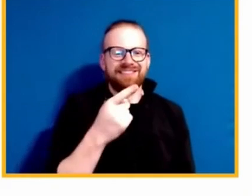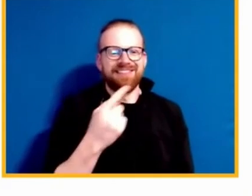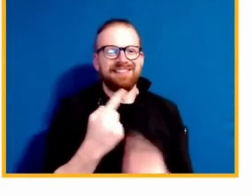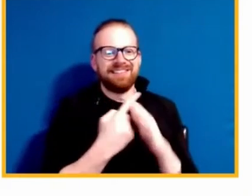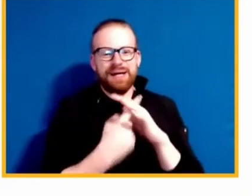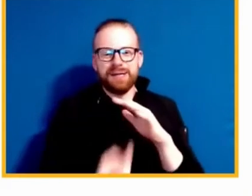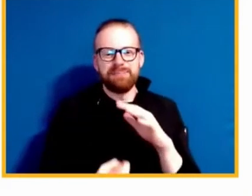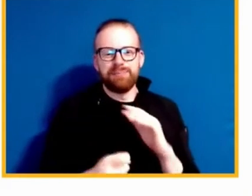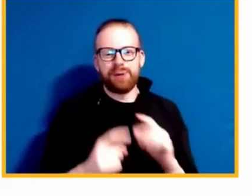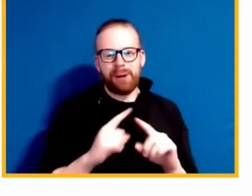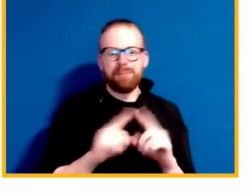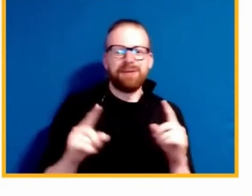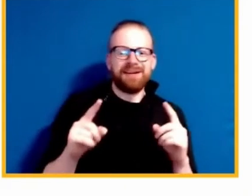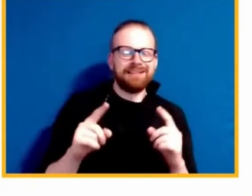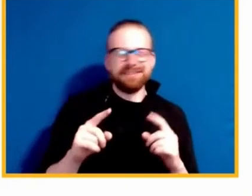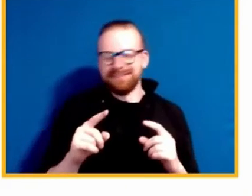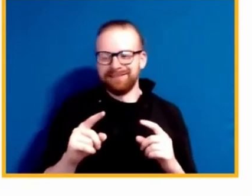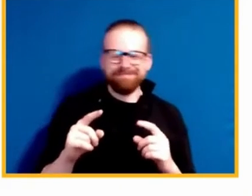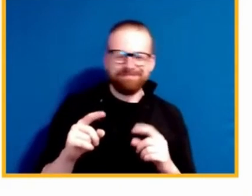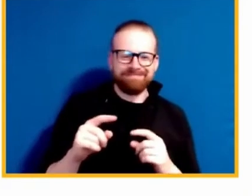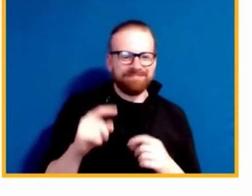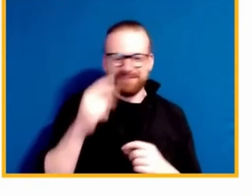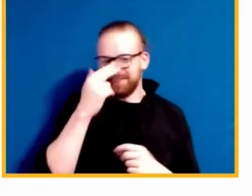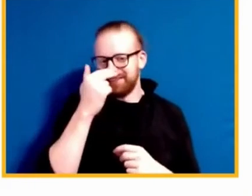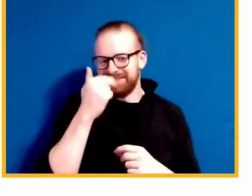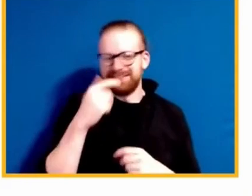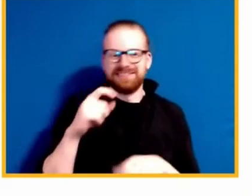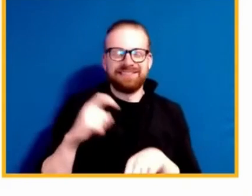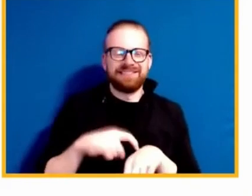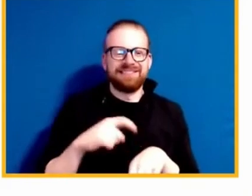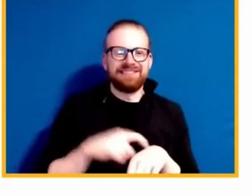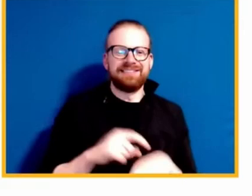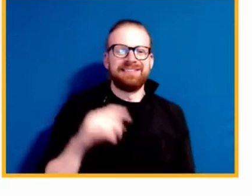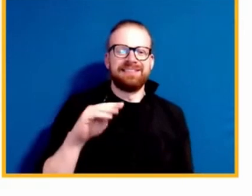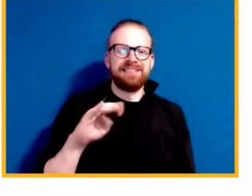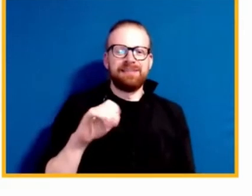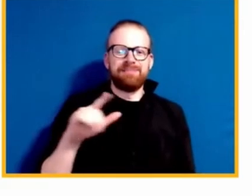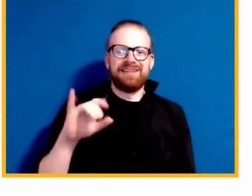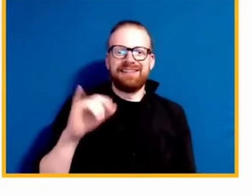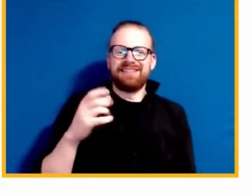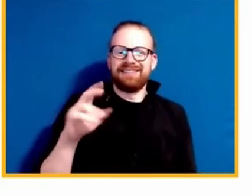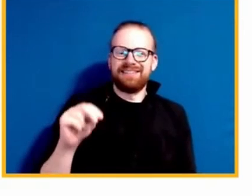but it seemed a little too convenient because you know, Michael Jackson, and then we were like in